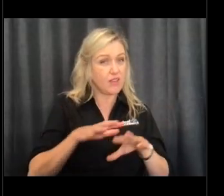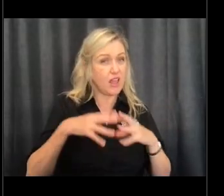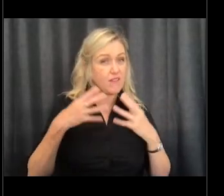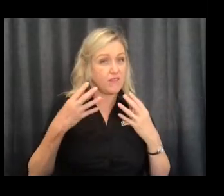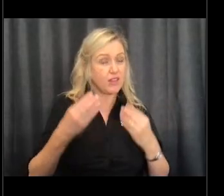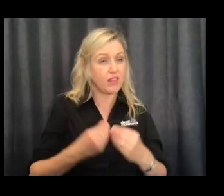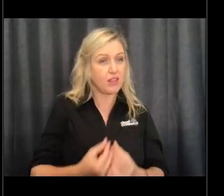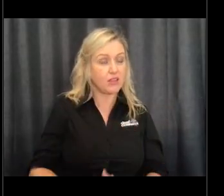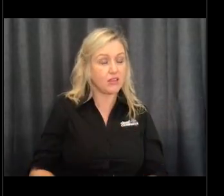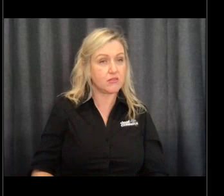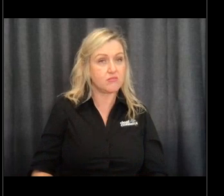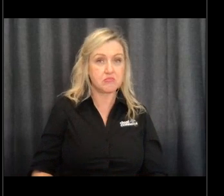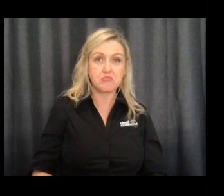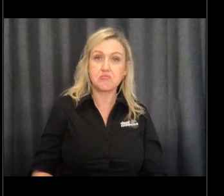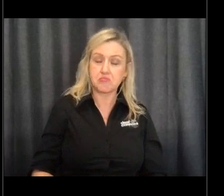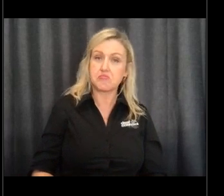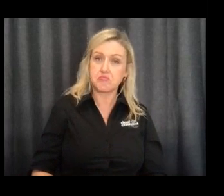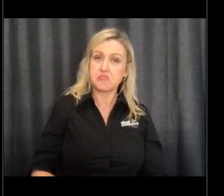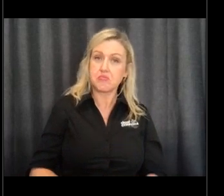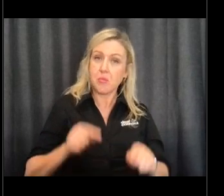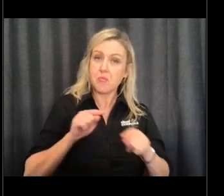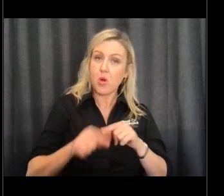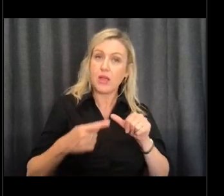I might just reiterate a couple.